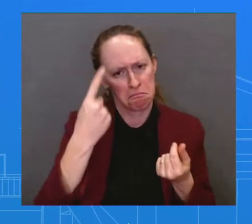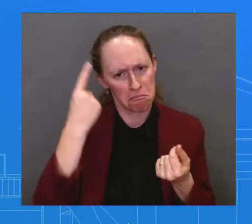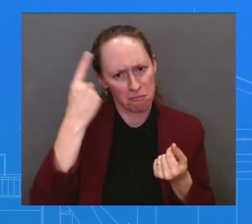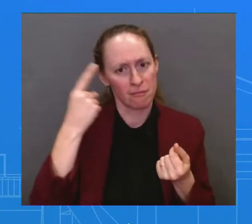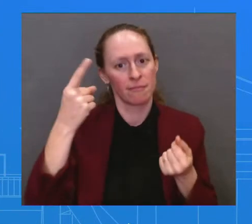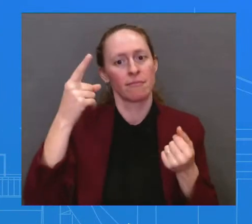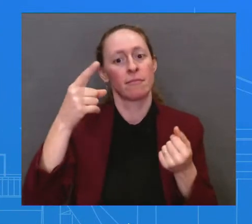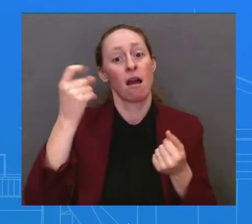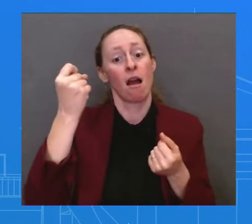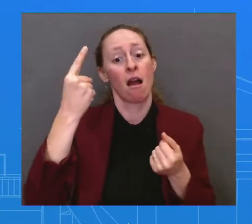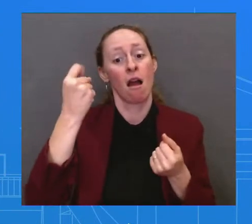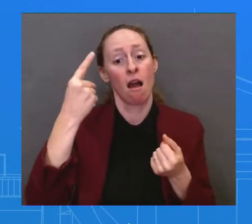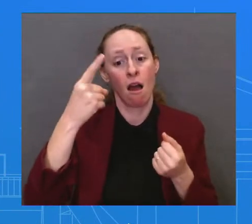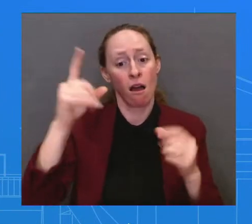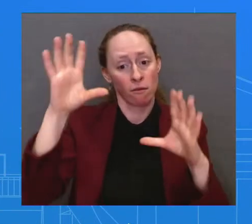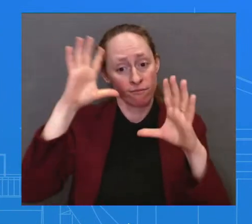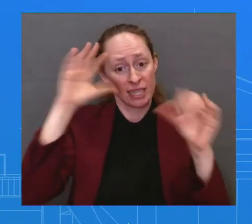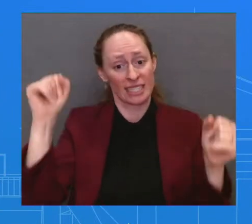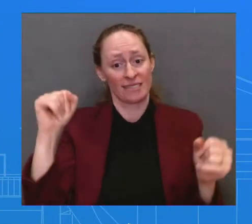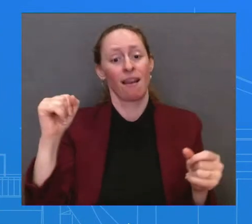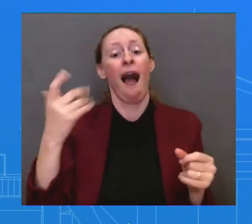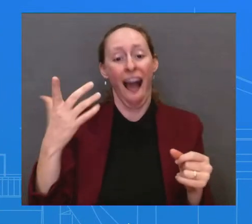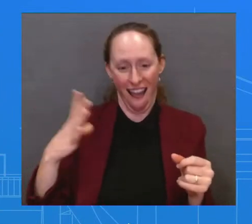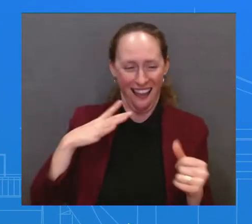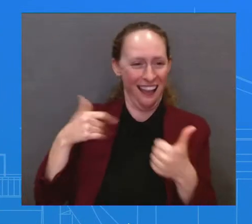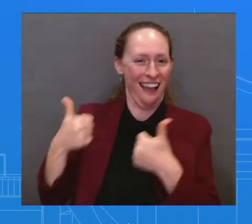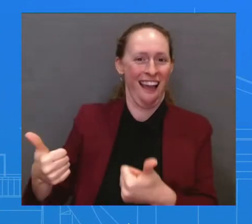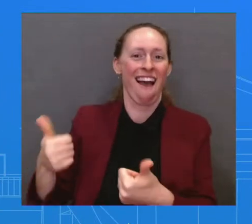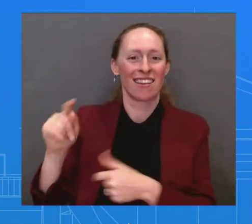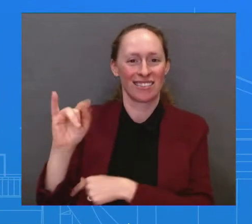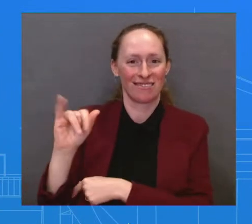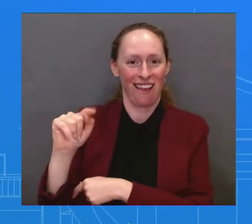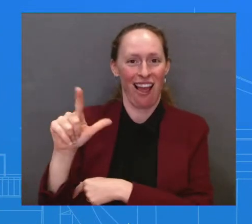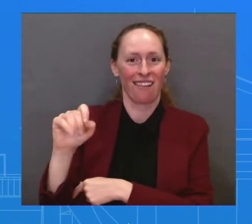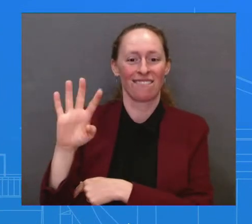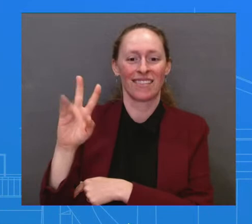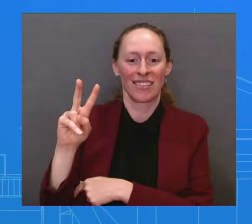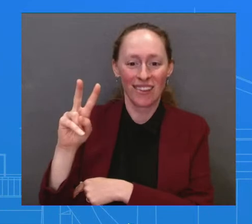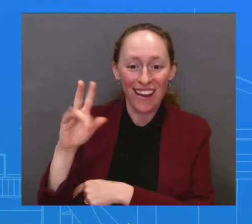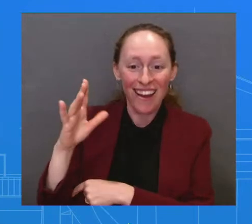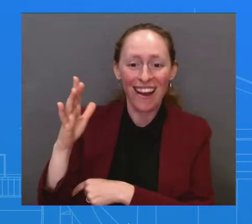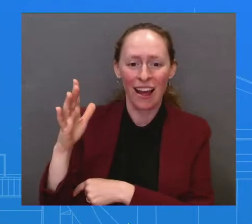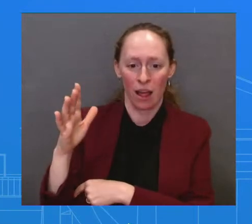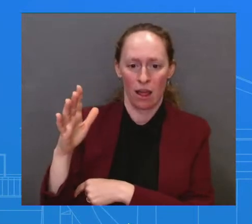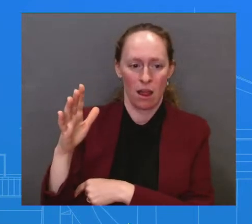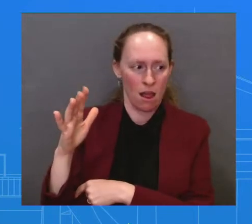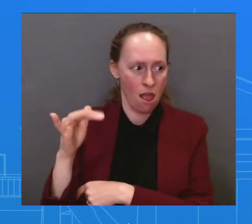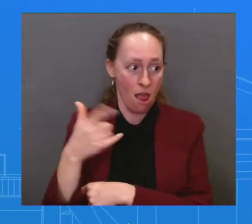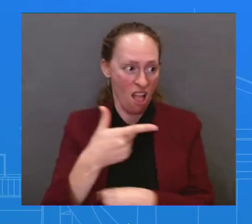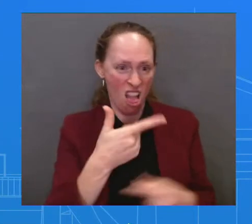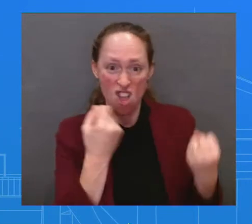Is it now taking responsibility for the rise in numbers? Ms. Jean-Pierre: So, here -- The Press: And -- Ms. Jean-Pierre: Oh, I'm sorry. The Press: Go -- Ms. Jean-Pierre: Go ahead, Gabe. I'm so sorry. Finish -- finish your -- finish your --